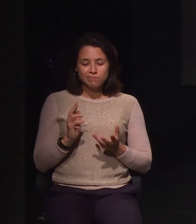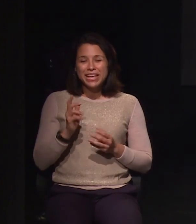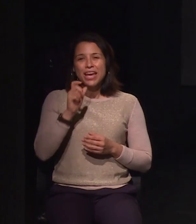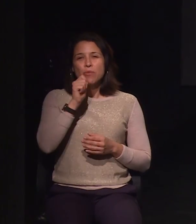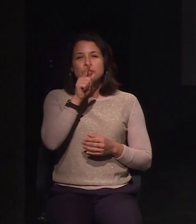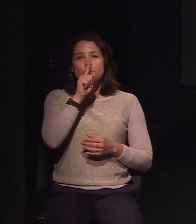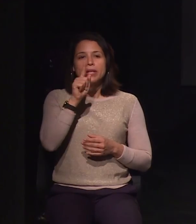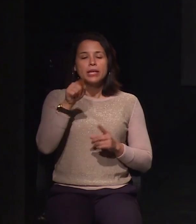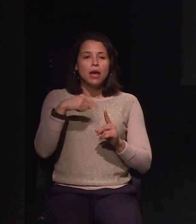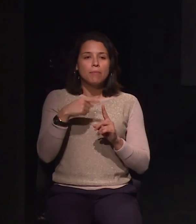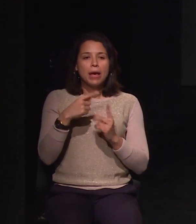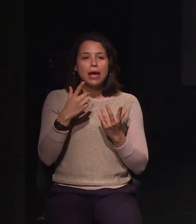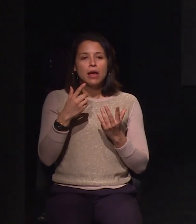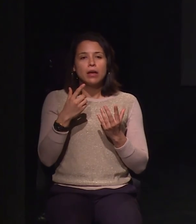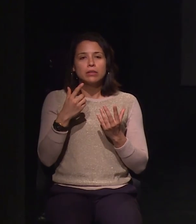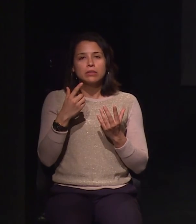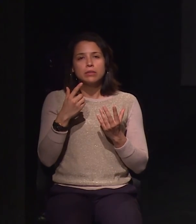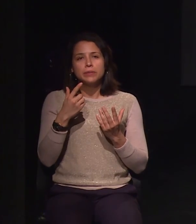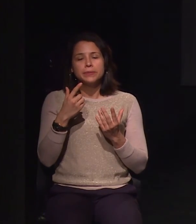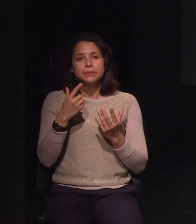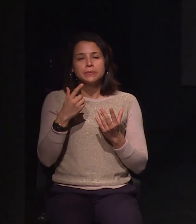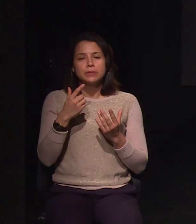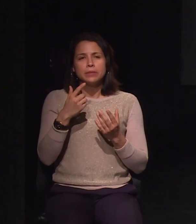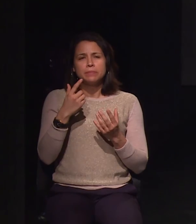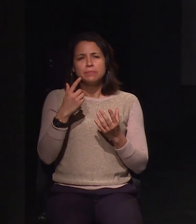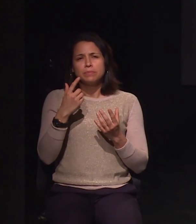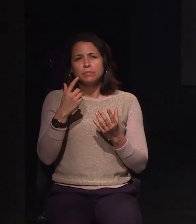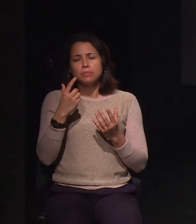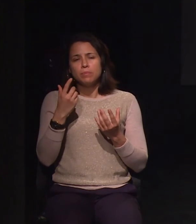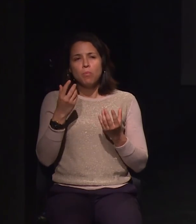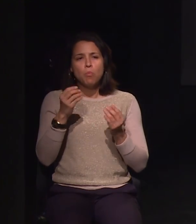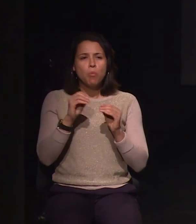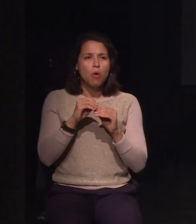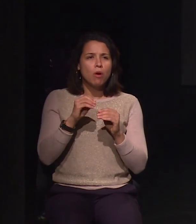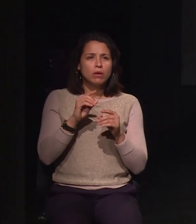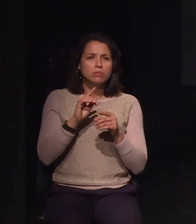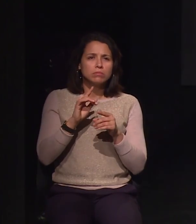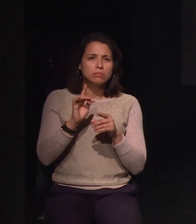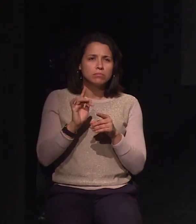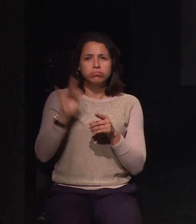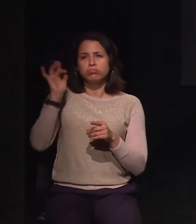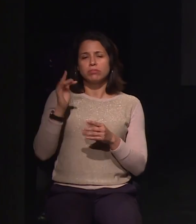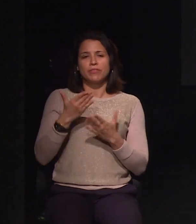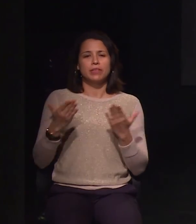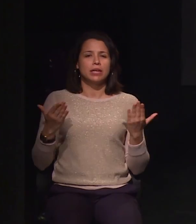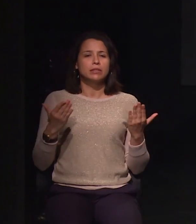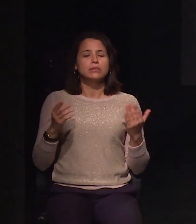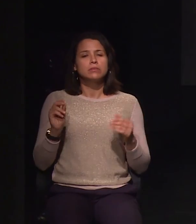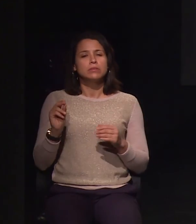It literally was about people’s commitment and level, and I believe in people’s commitment, and that’s what pushes things through.